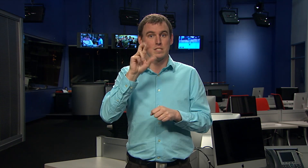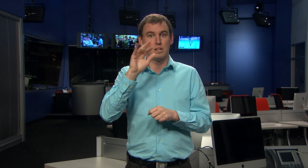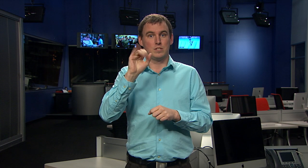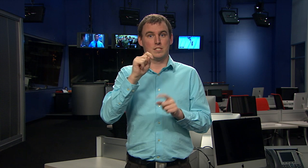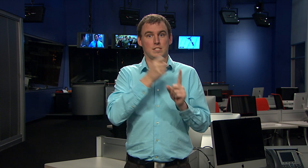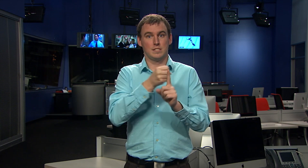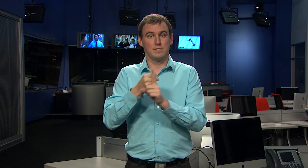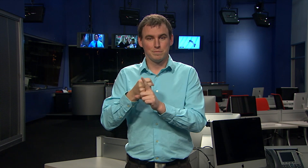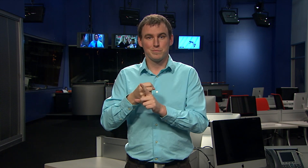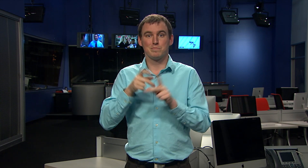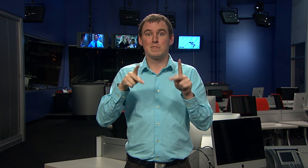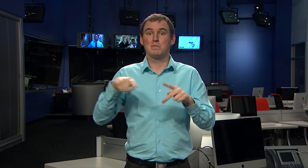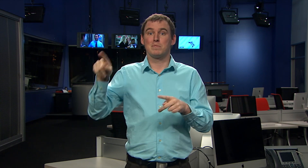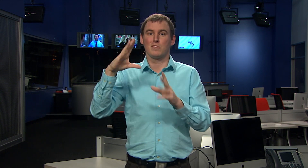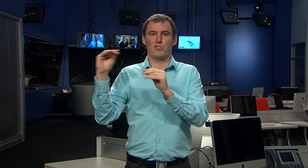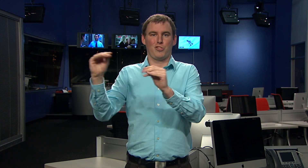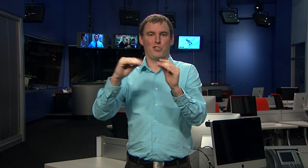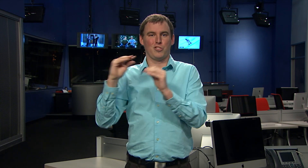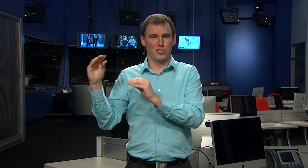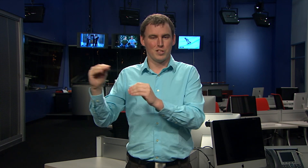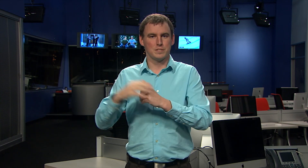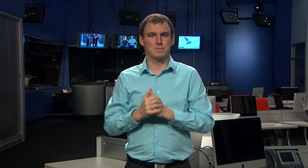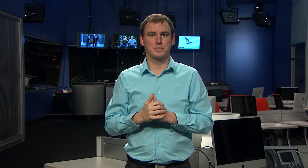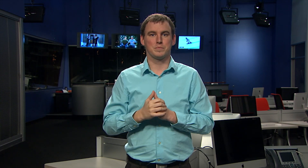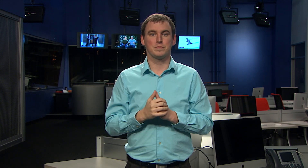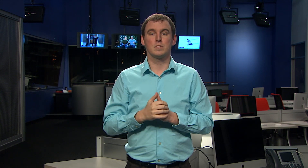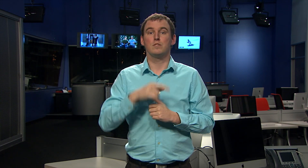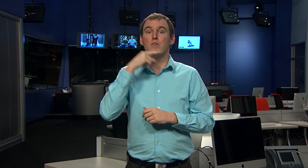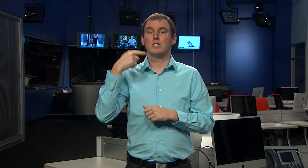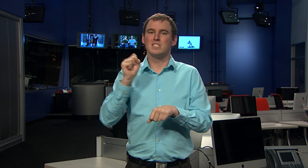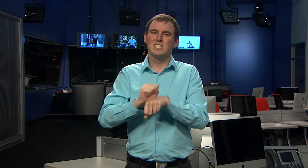LAWS AND POSSIBLE TERRORIST ATTACKS HAVE BEEN THE TALK OF THE TOWN.